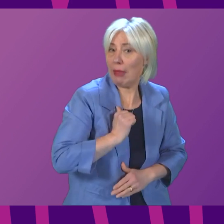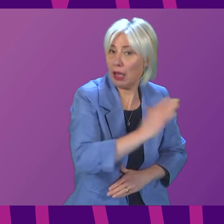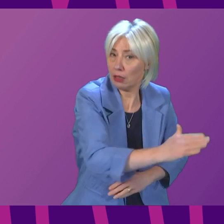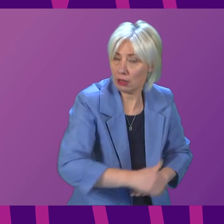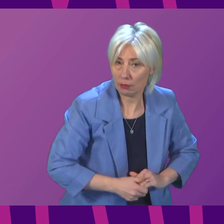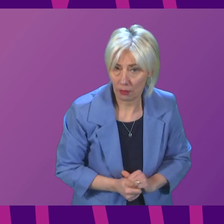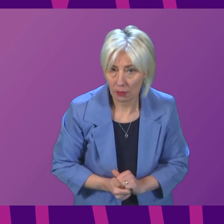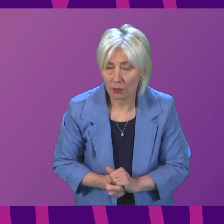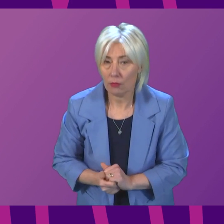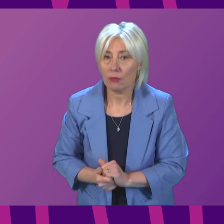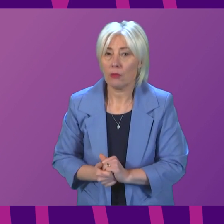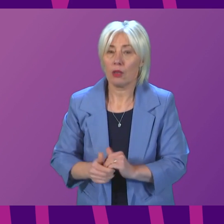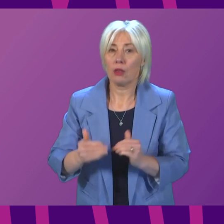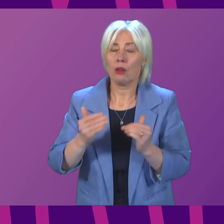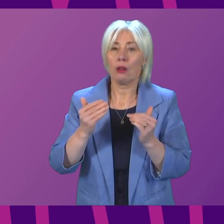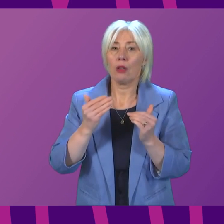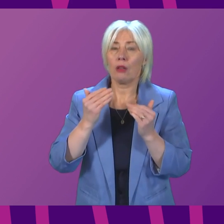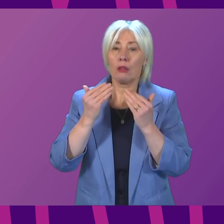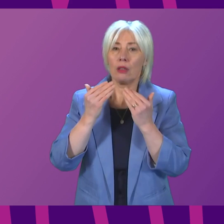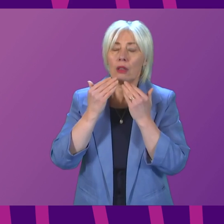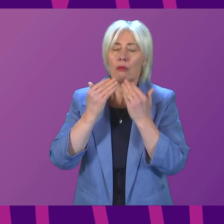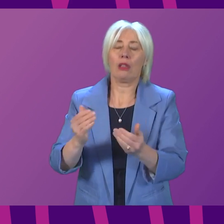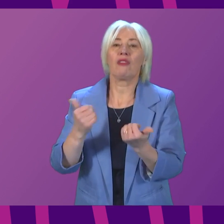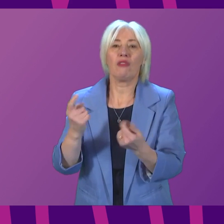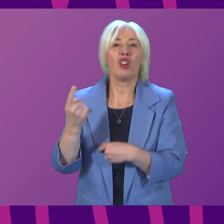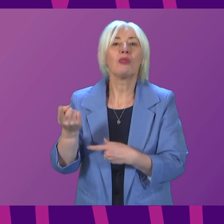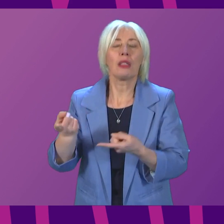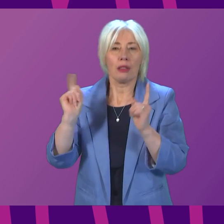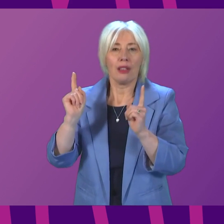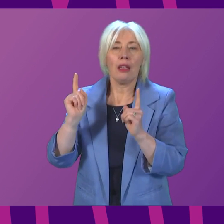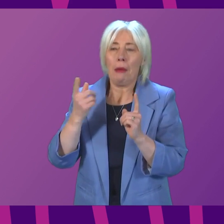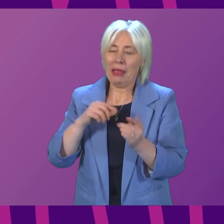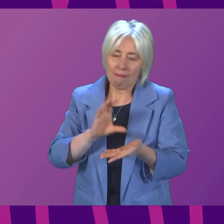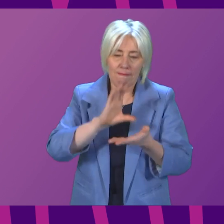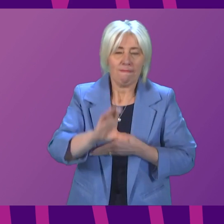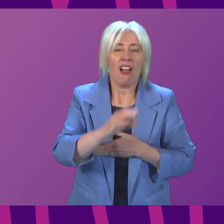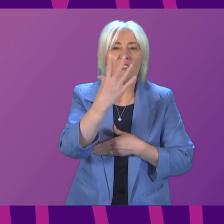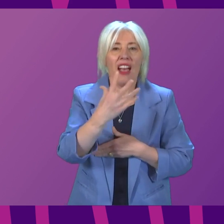As the First Minister has just said, the Scottish Government has committed £580 million to